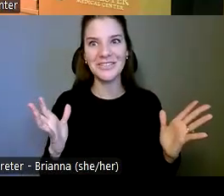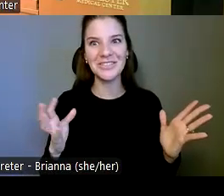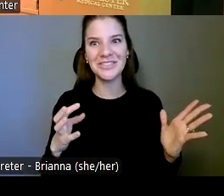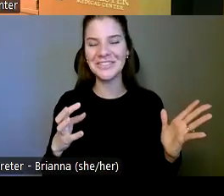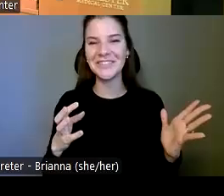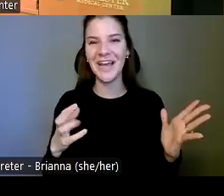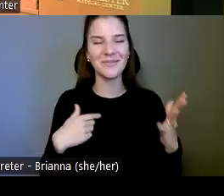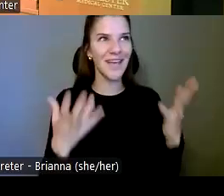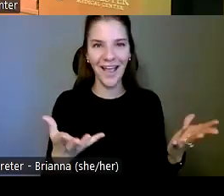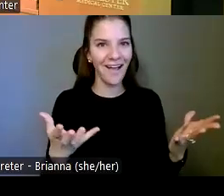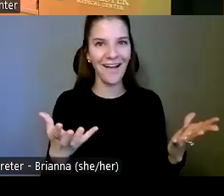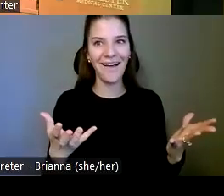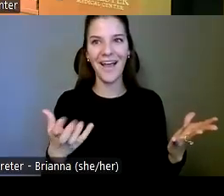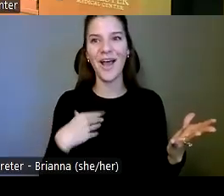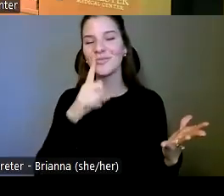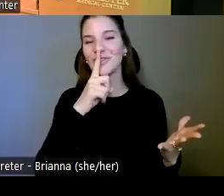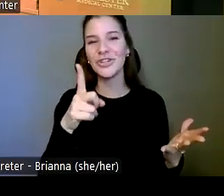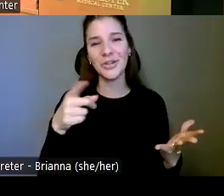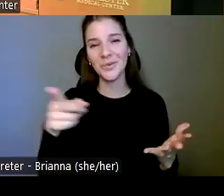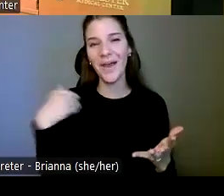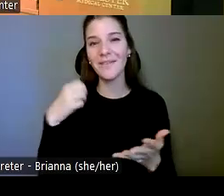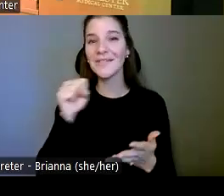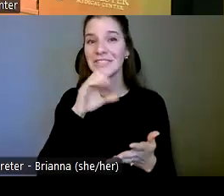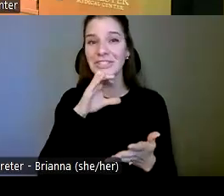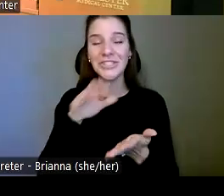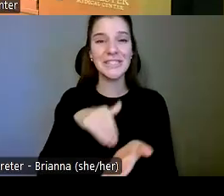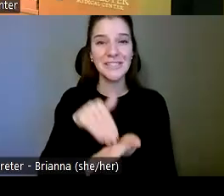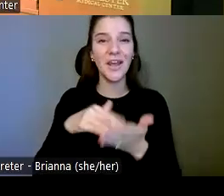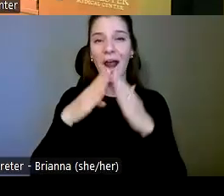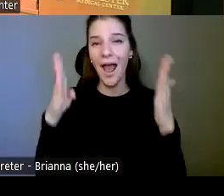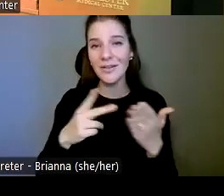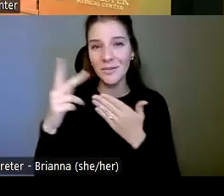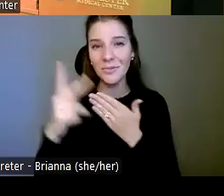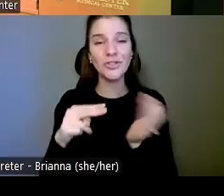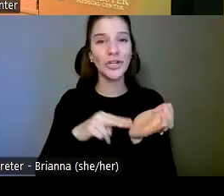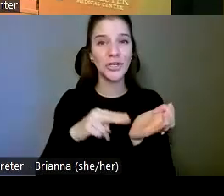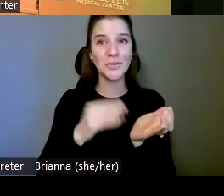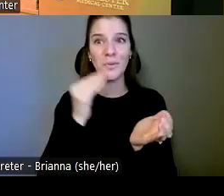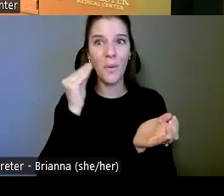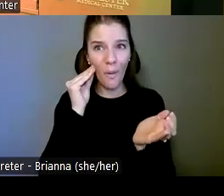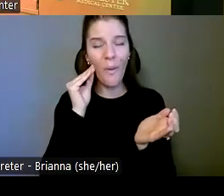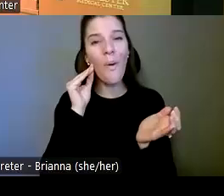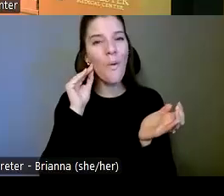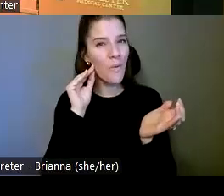And I'm sure there's senior centers and sort of housing programs and nursing homes that in Pomona